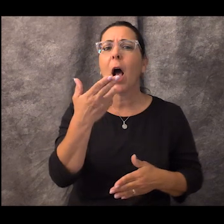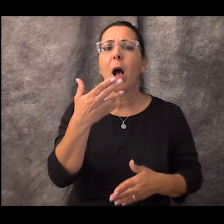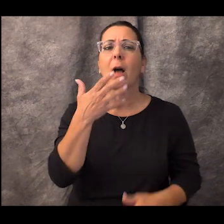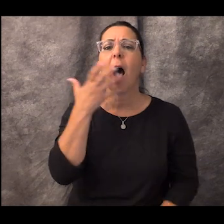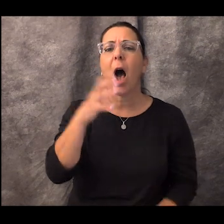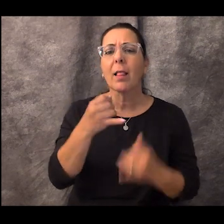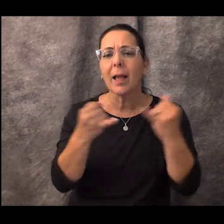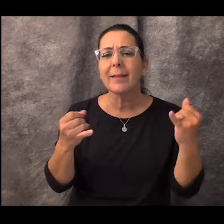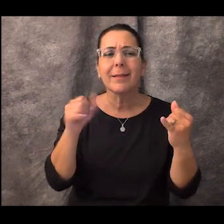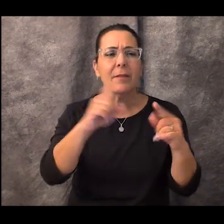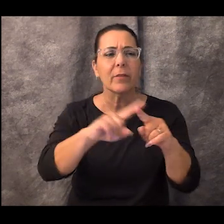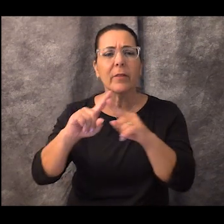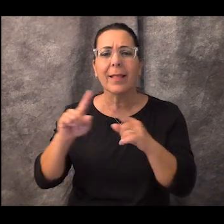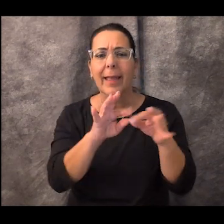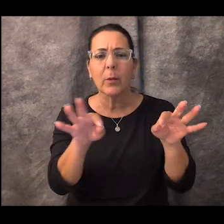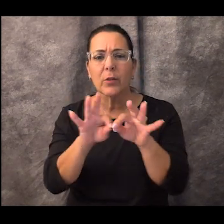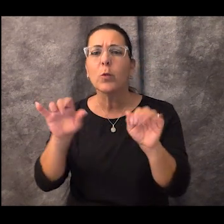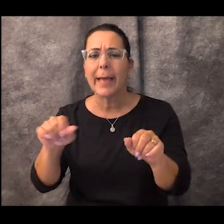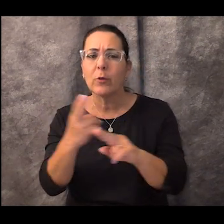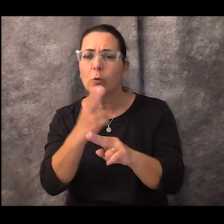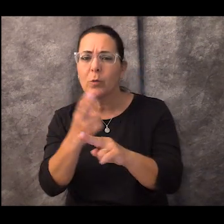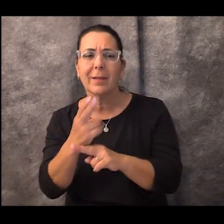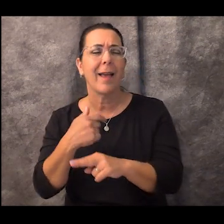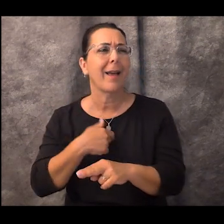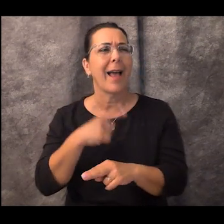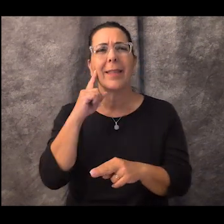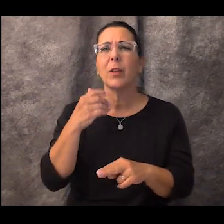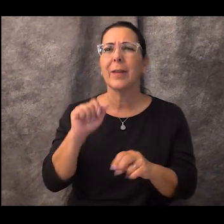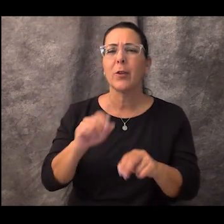There's like I think you can WhatsApp now, there's a million ways to contact Election Protection.